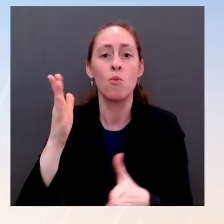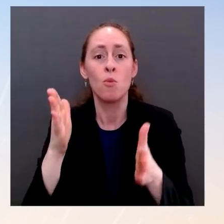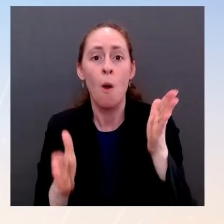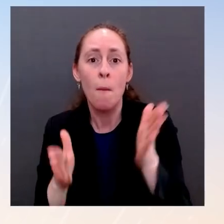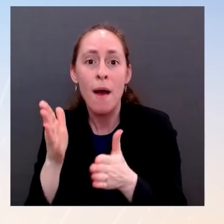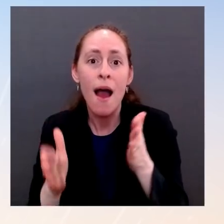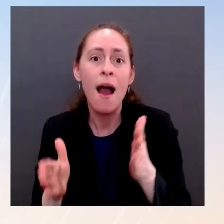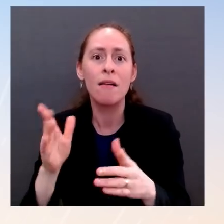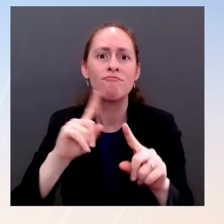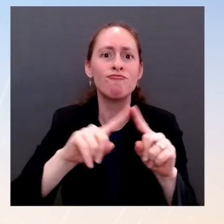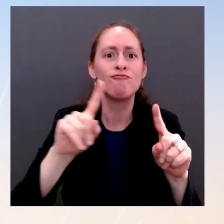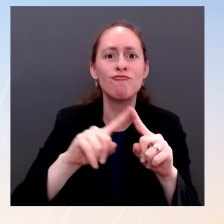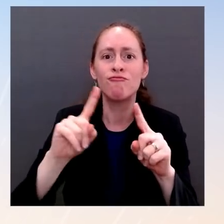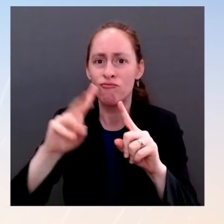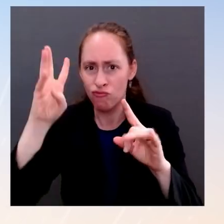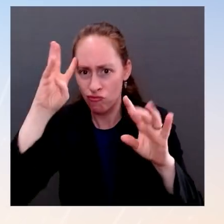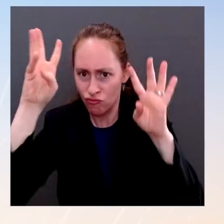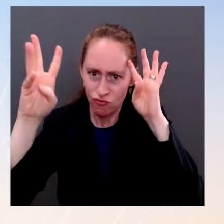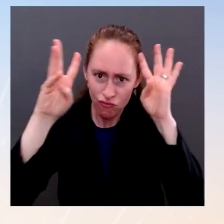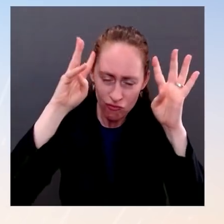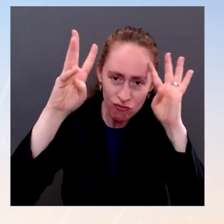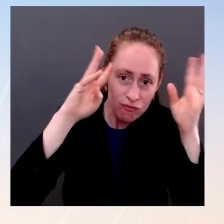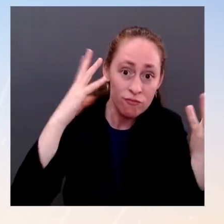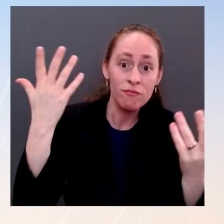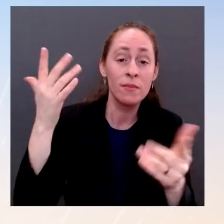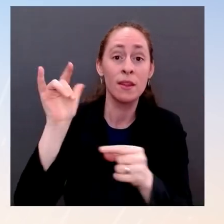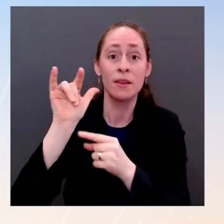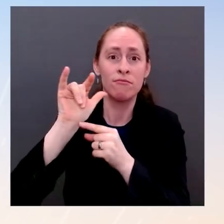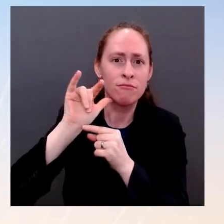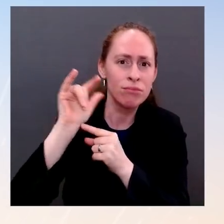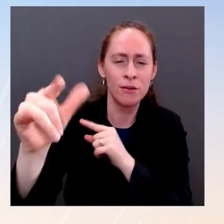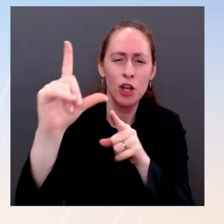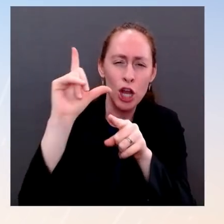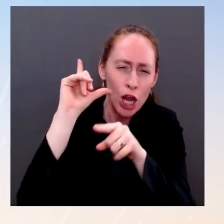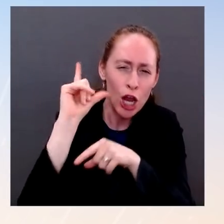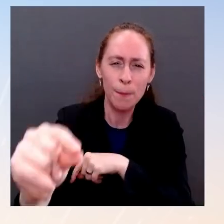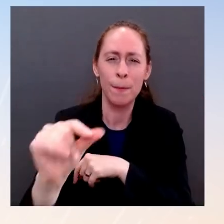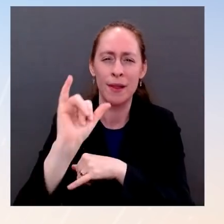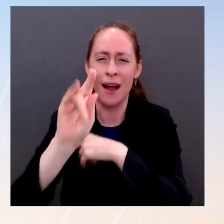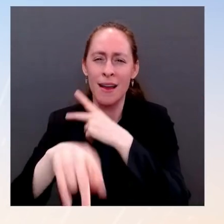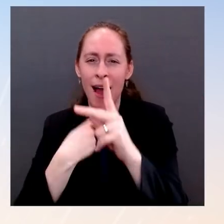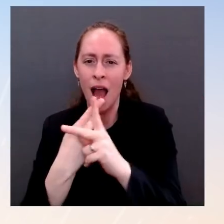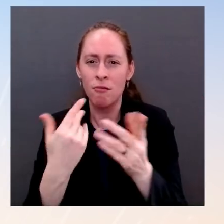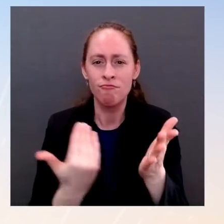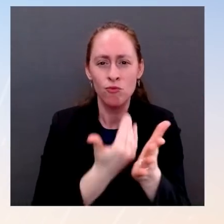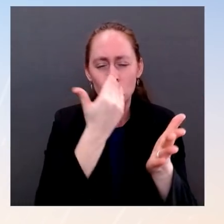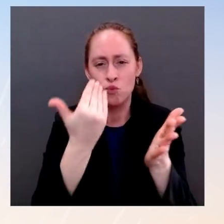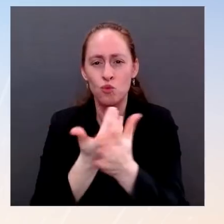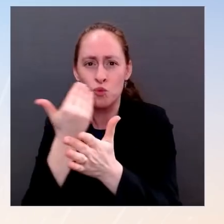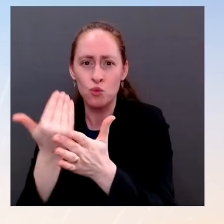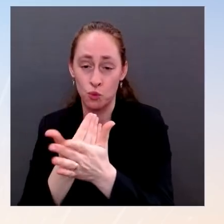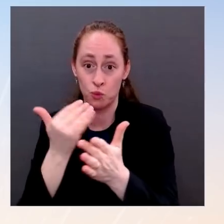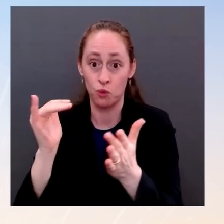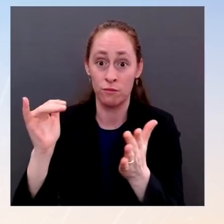to deny these critical technology inputs to Russia's economy, Putin's desire to diversify outside of oil and gas --